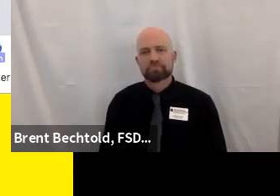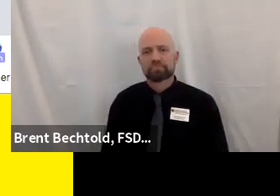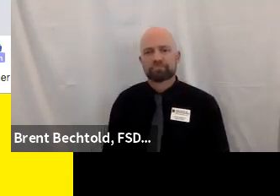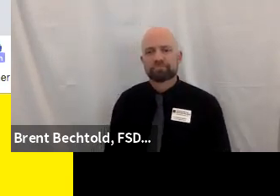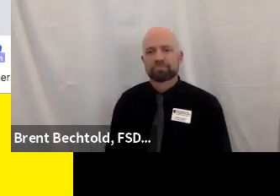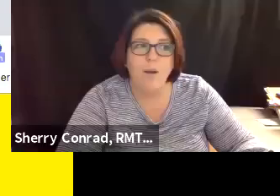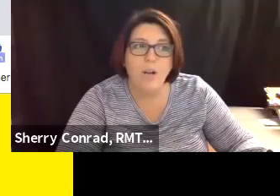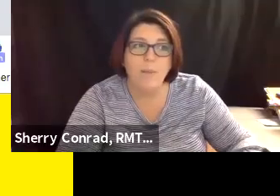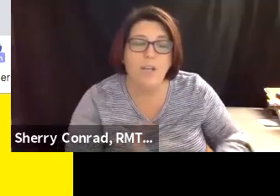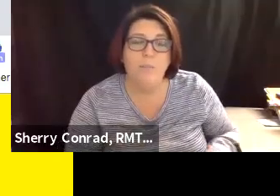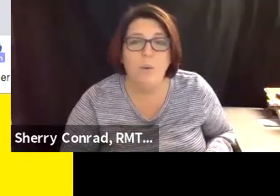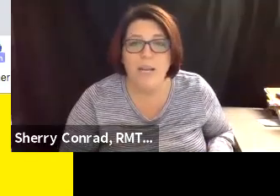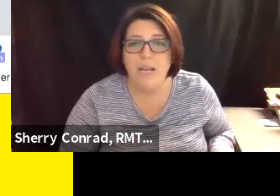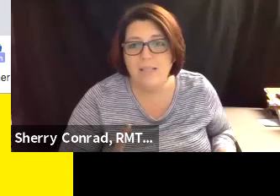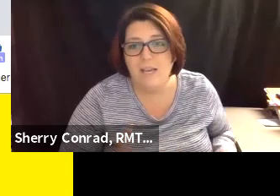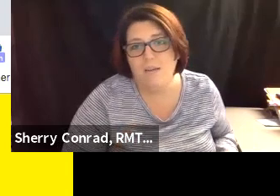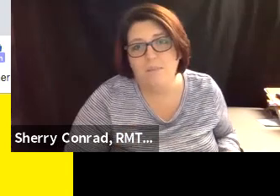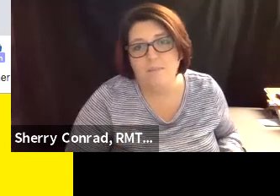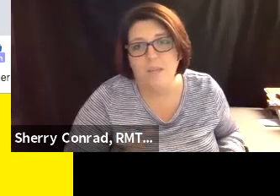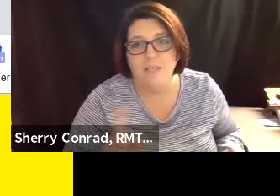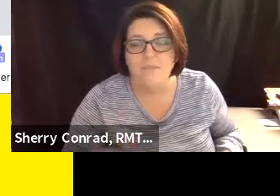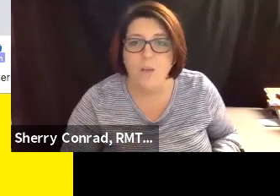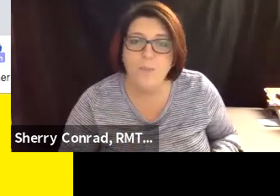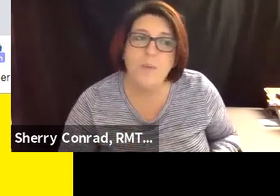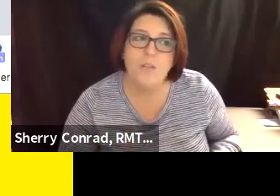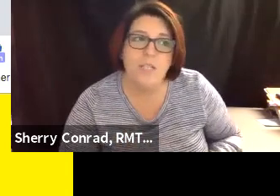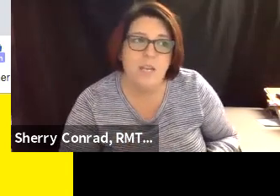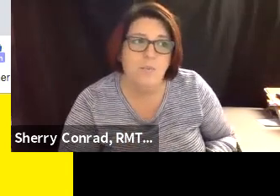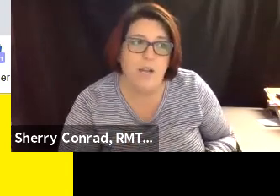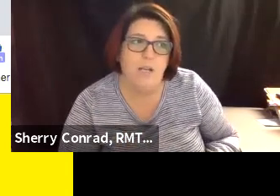Cara brought up a good point as a follow-up to what you just said, Brent.